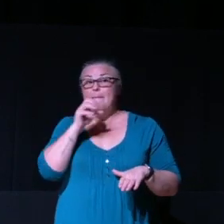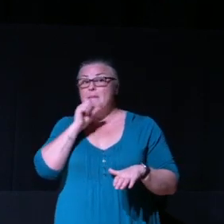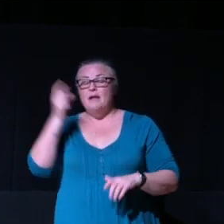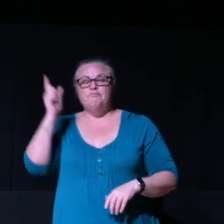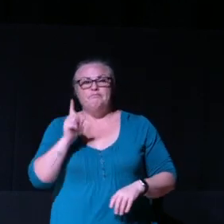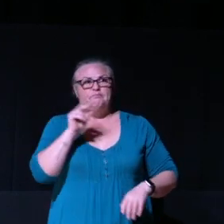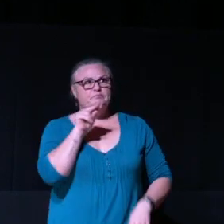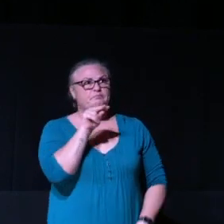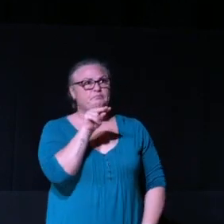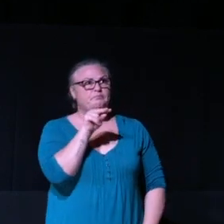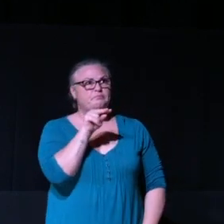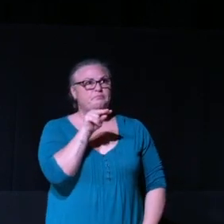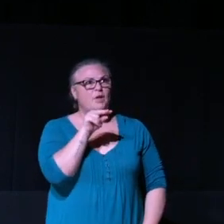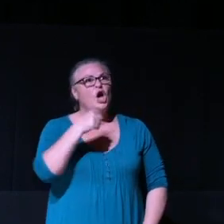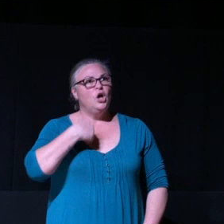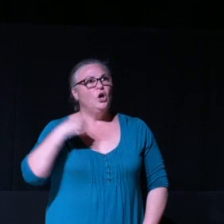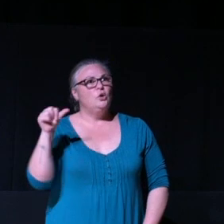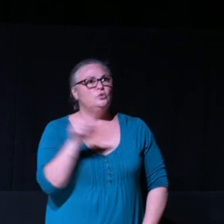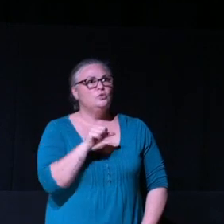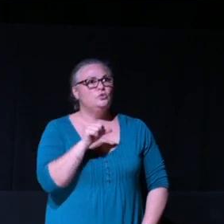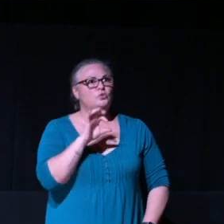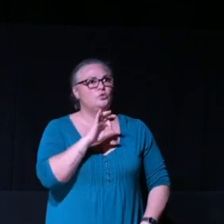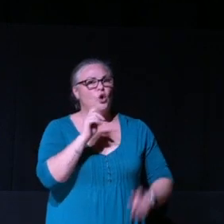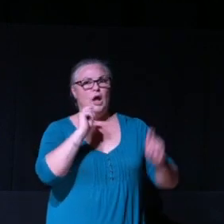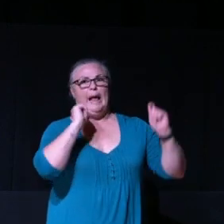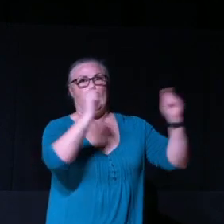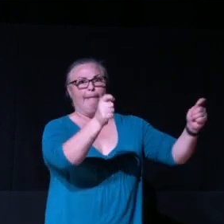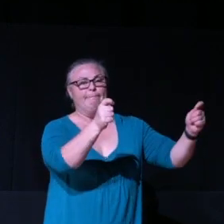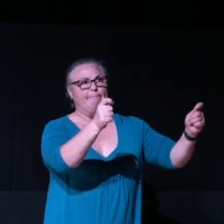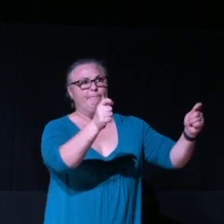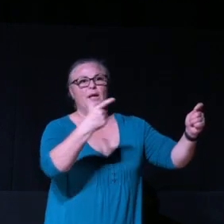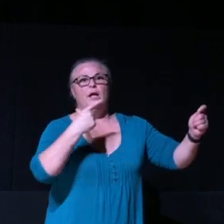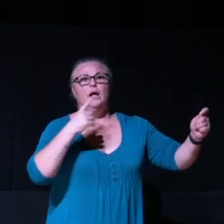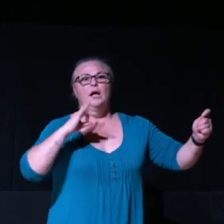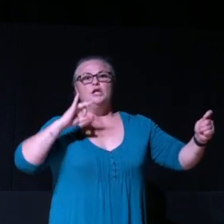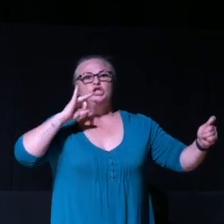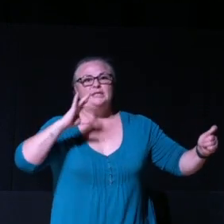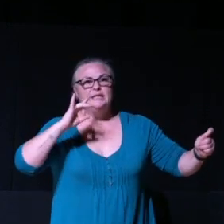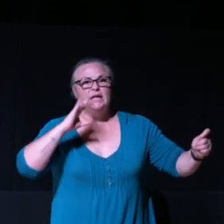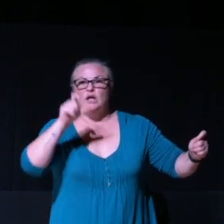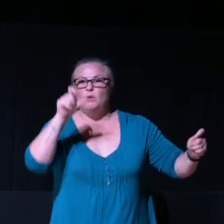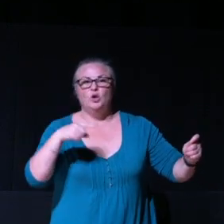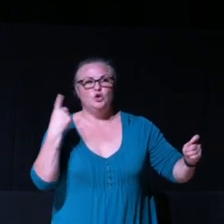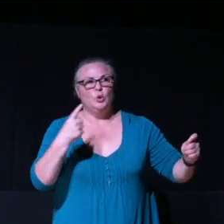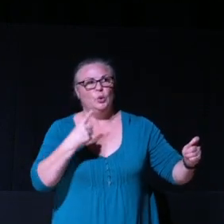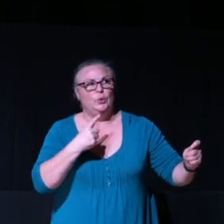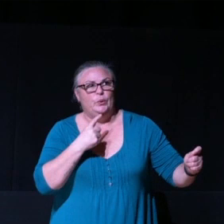in case a pedophile comes along and sees this work. So he's upset that someone else might come along and find this disturbing.